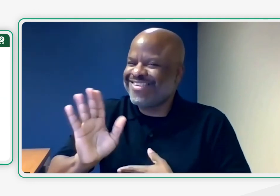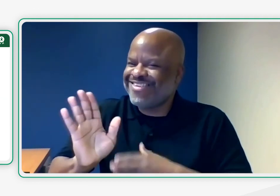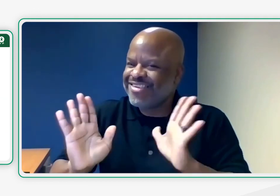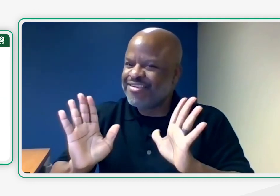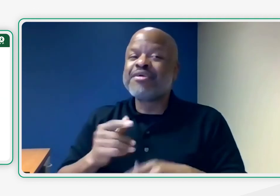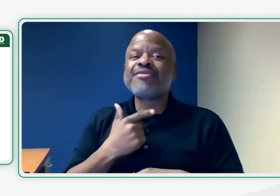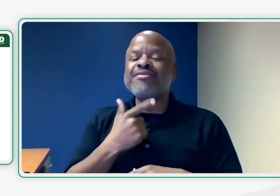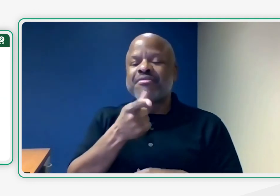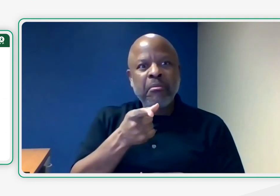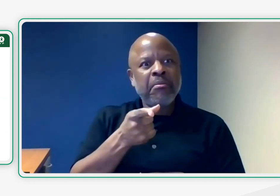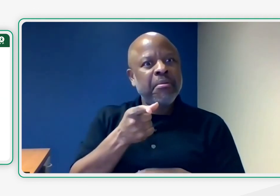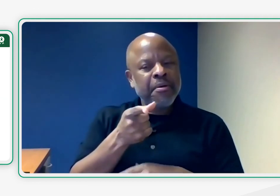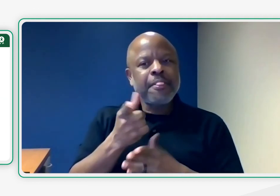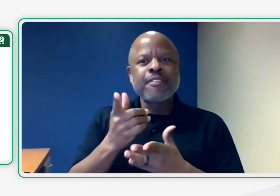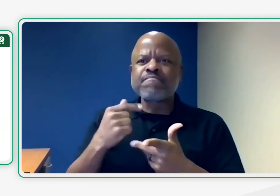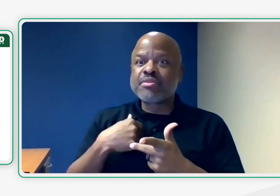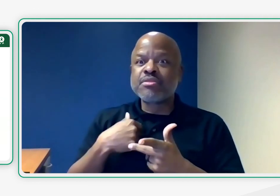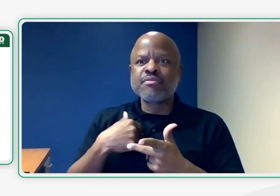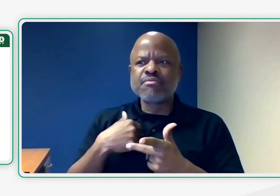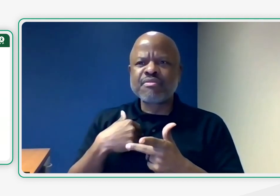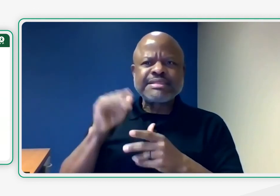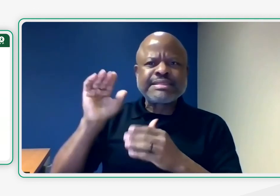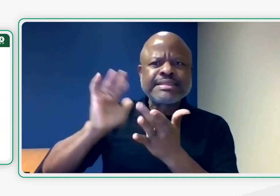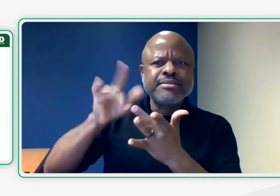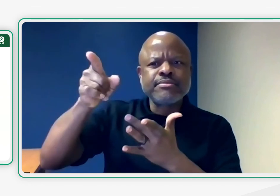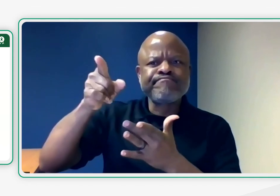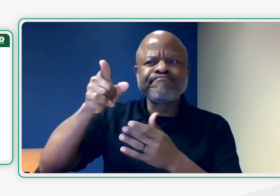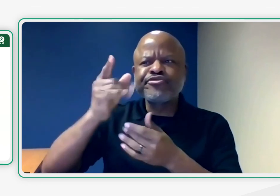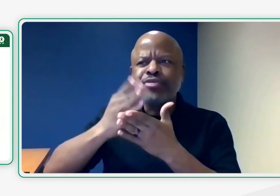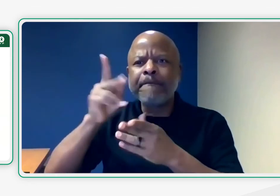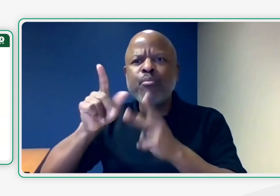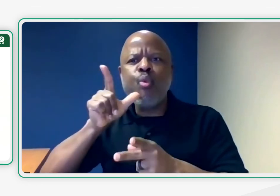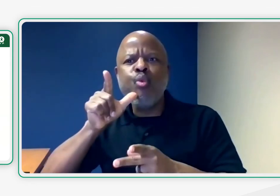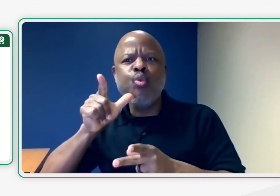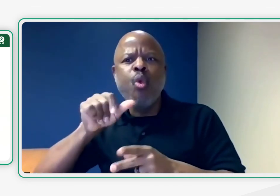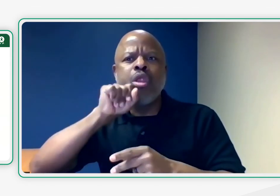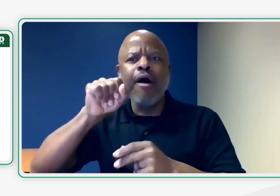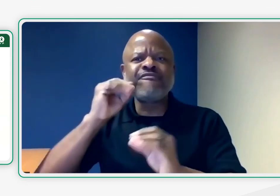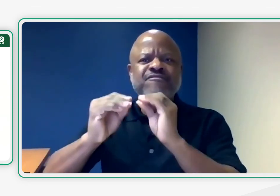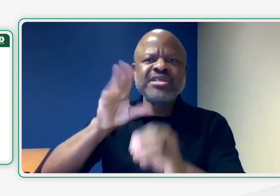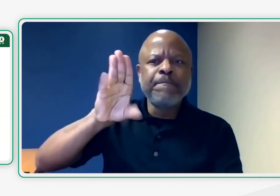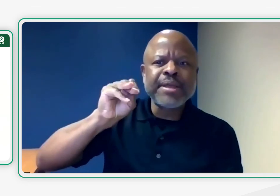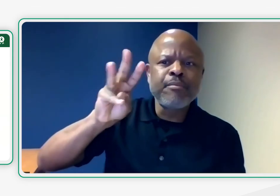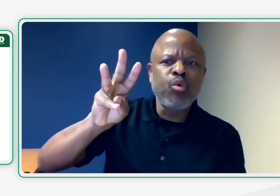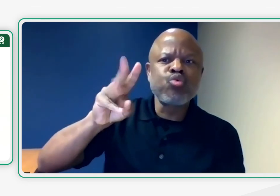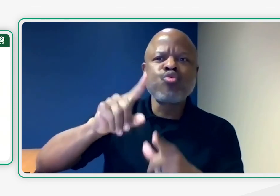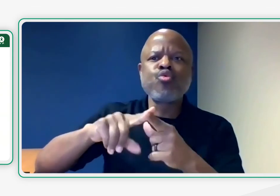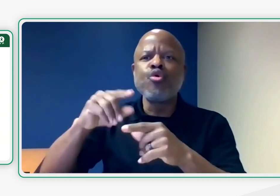And so, again, you know, you can't negotiate. And it was really an expensive repair. So we reached out to